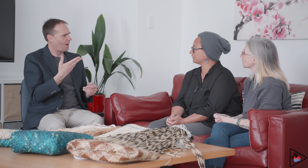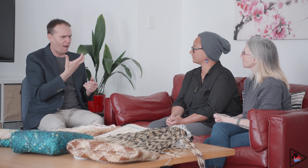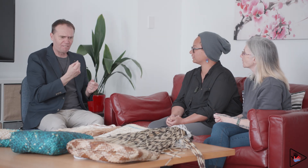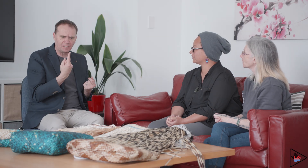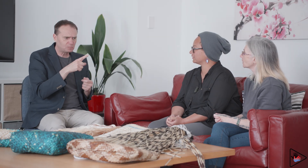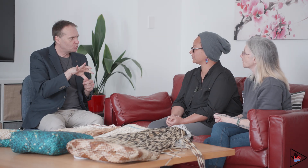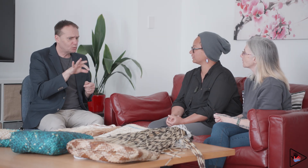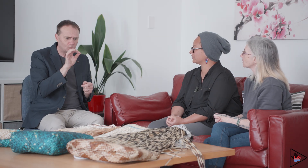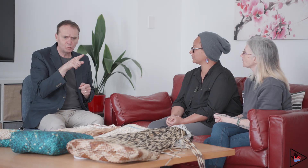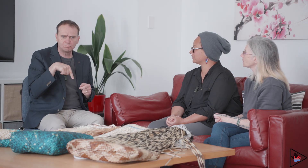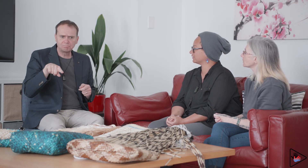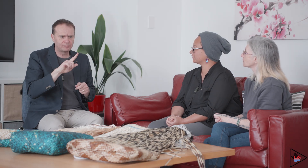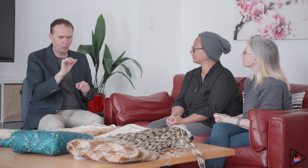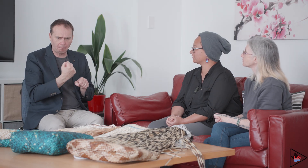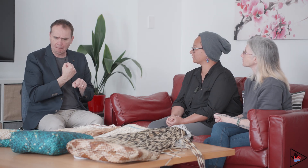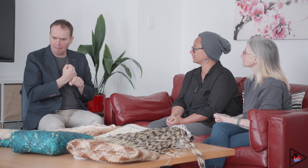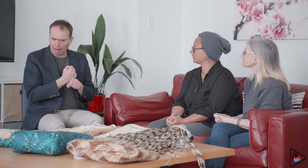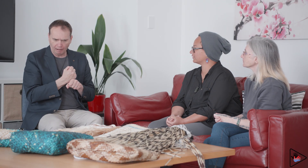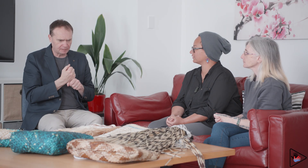Thanks very much. And is there something that you'd